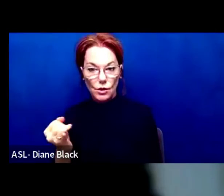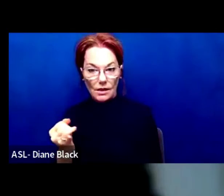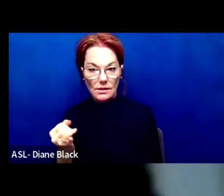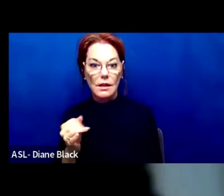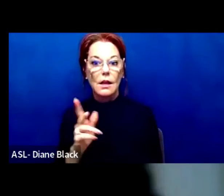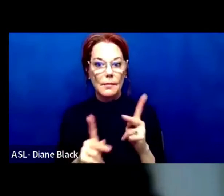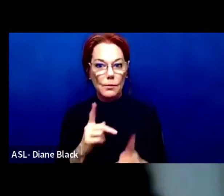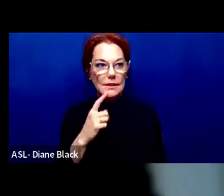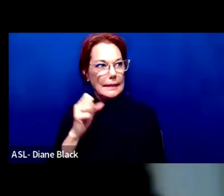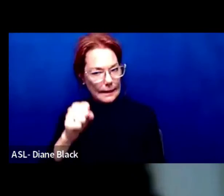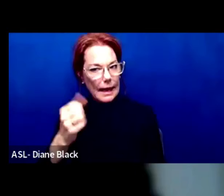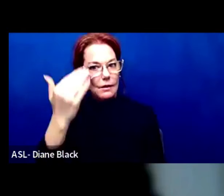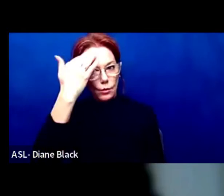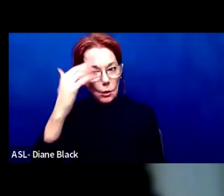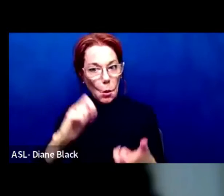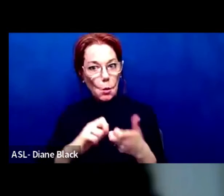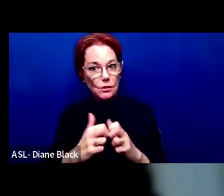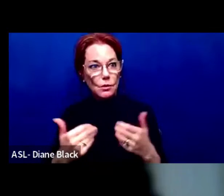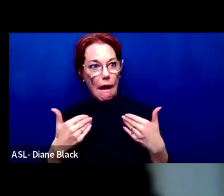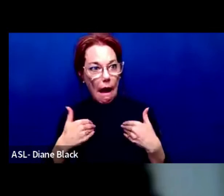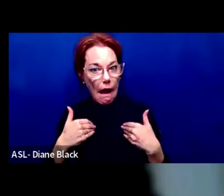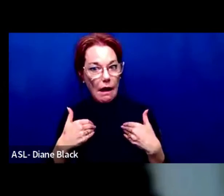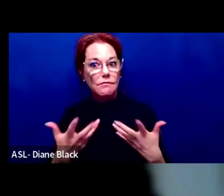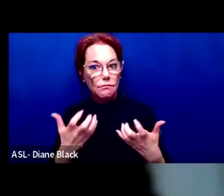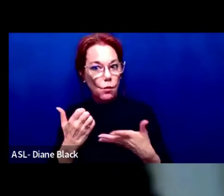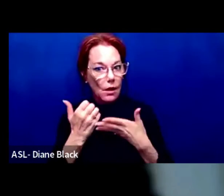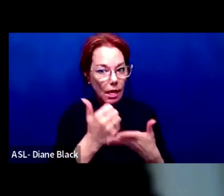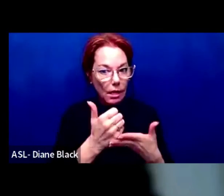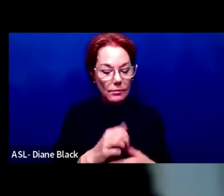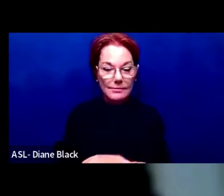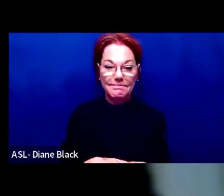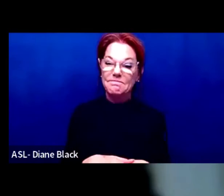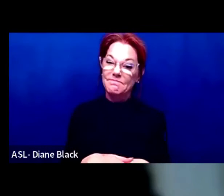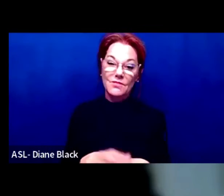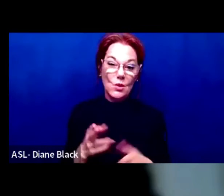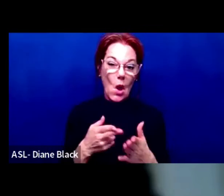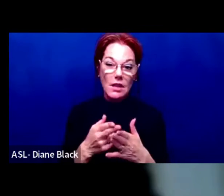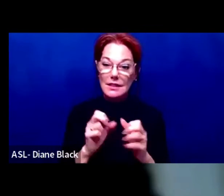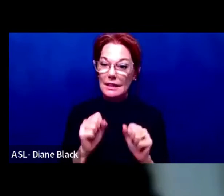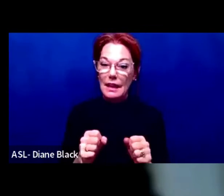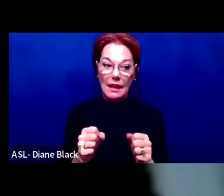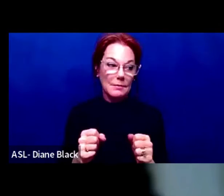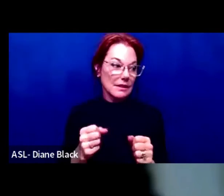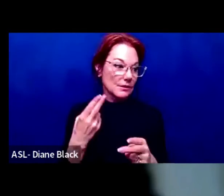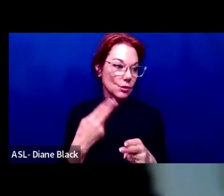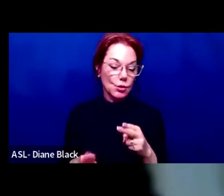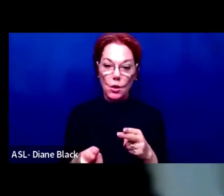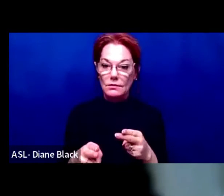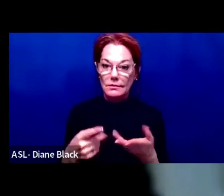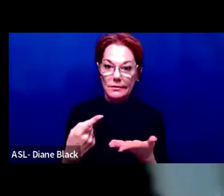help. And so sometimes it was just a quick conversation that says, hey, you know, here's a white paper or hey, this, you